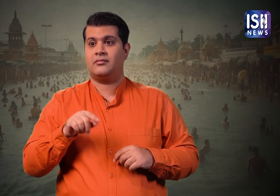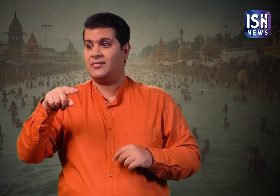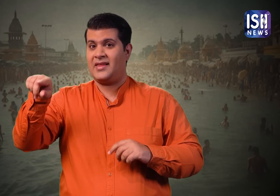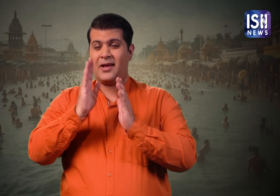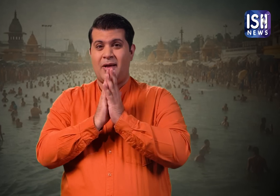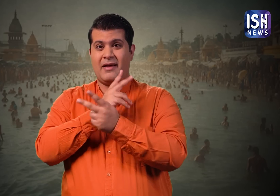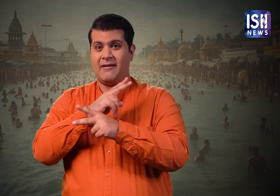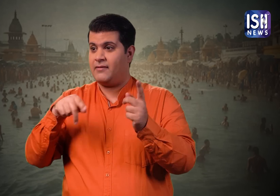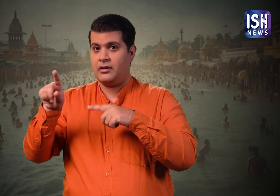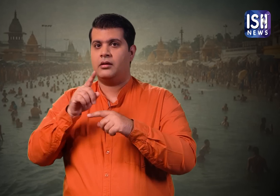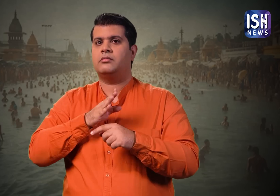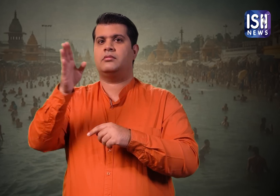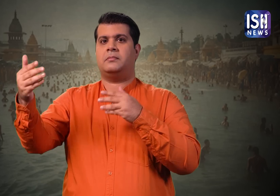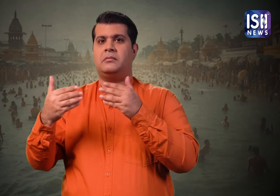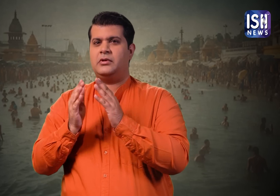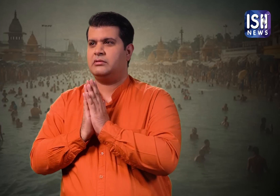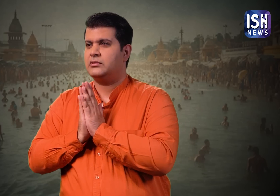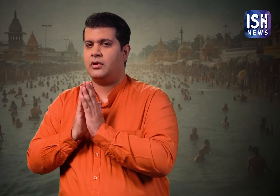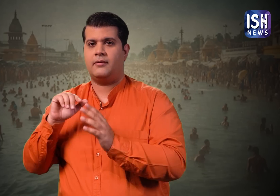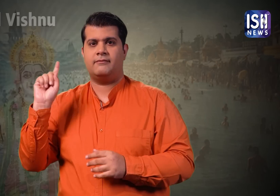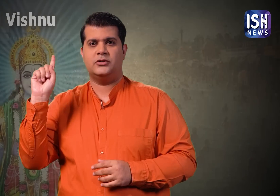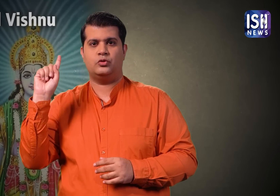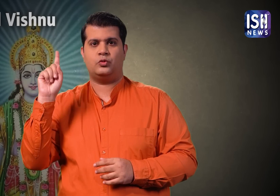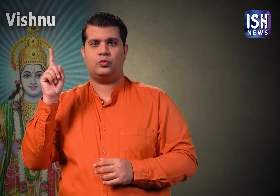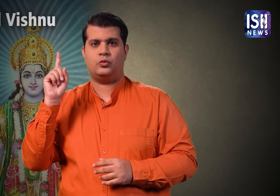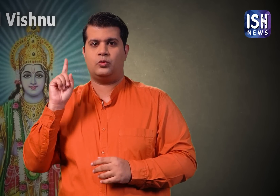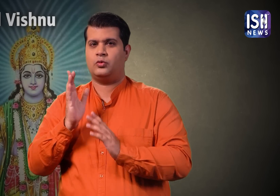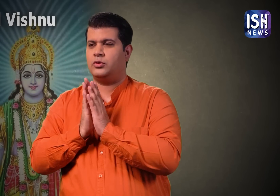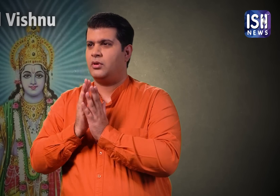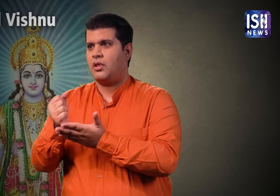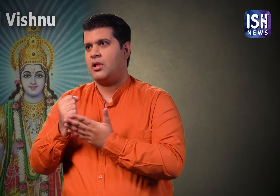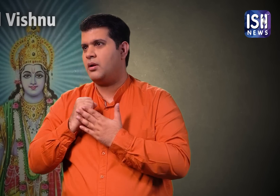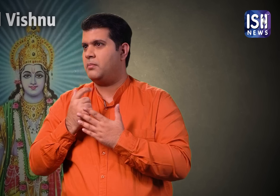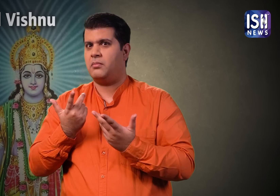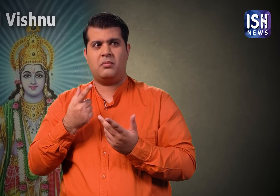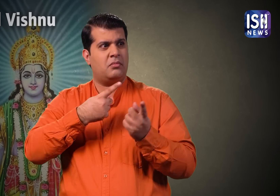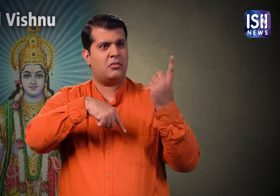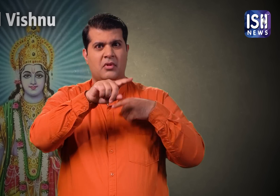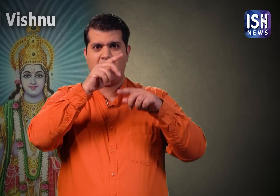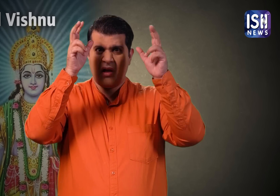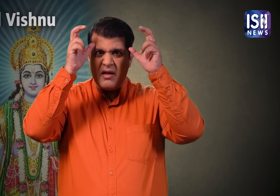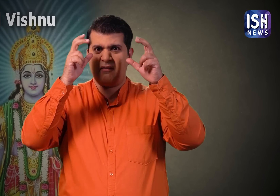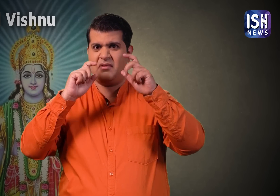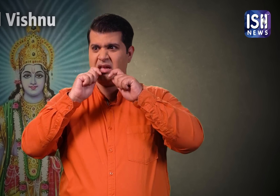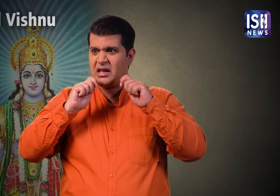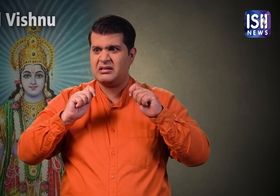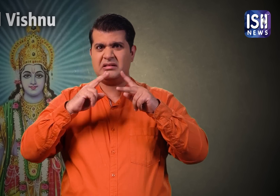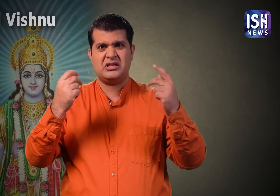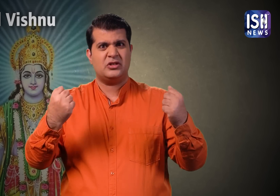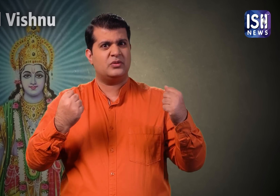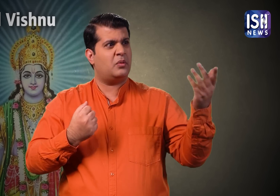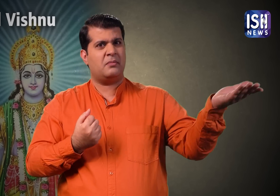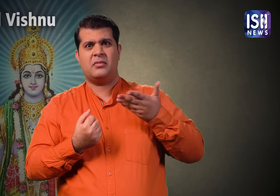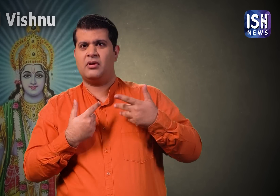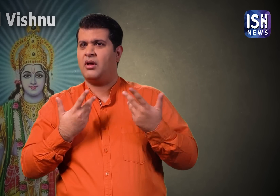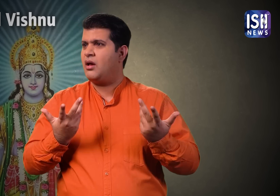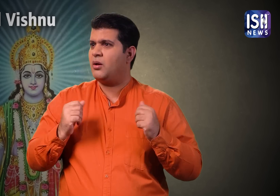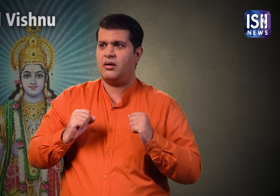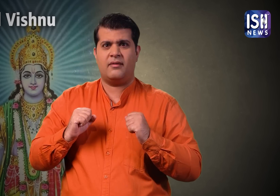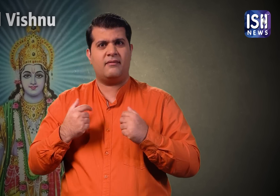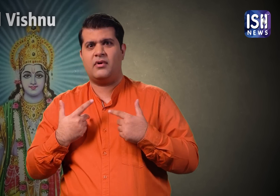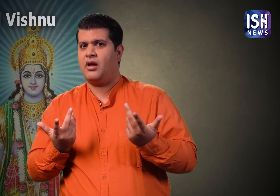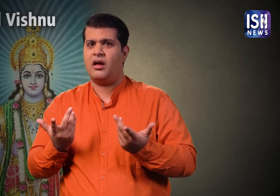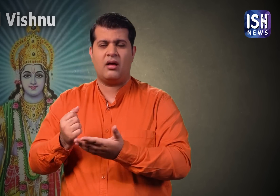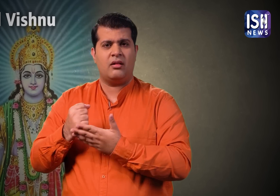The Devatas then went to Lord Vishnu for help and told Him how the Asuras had attacked them.